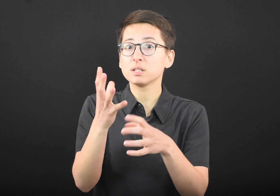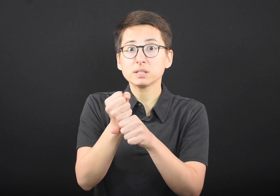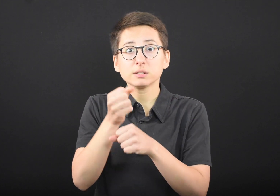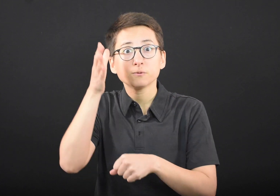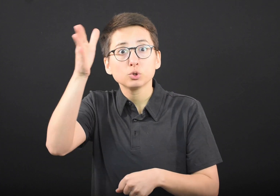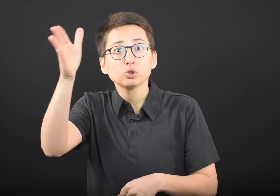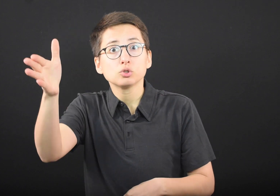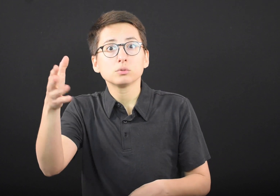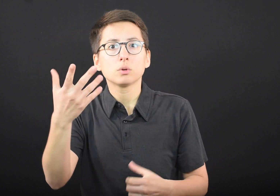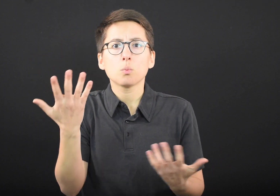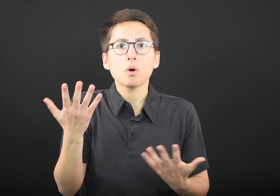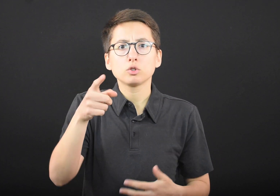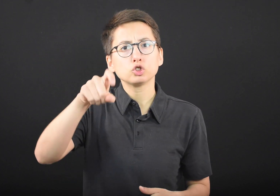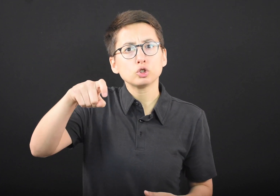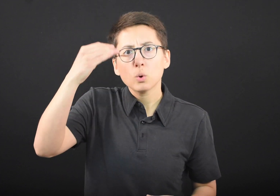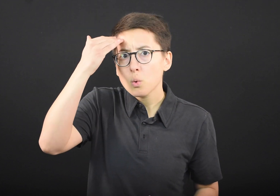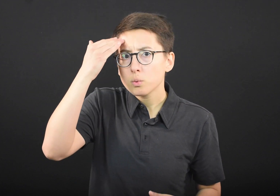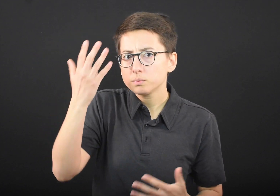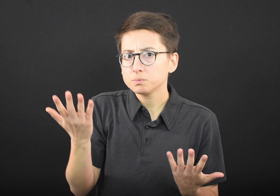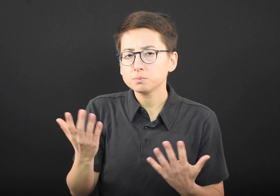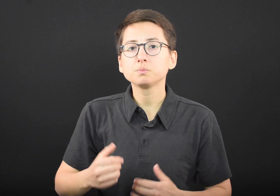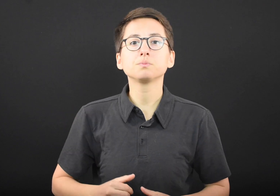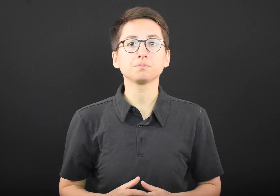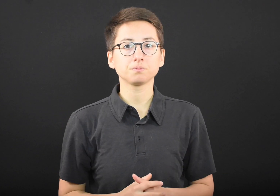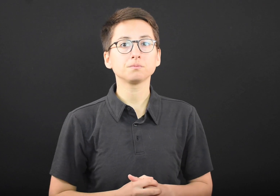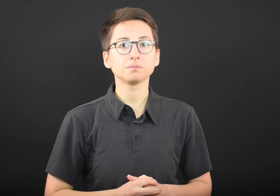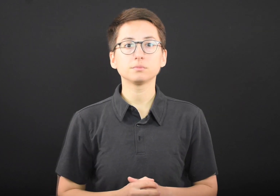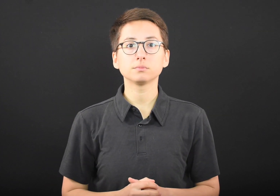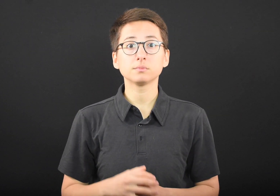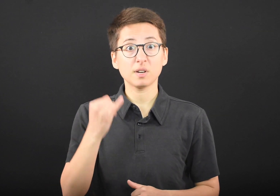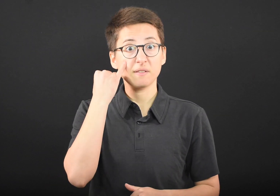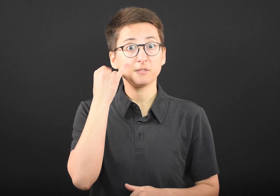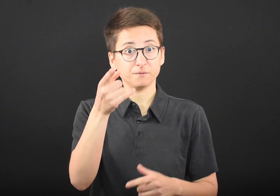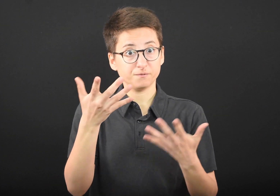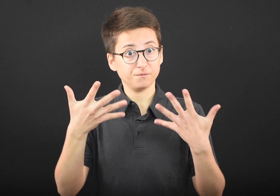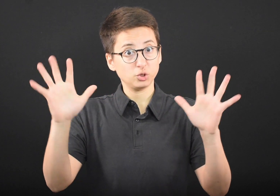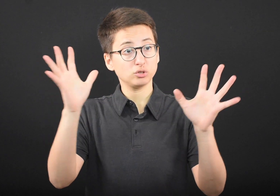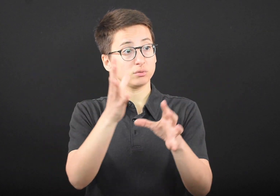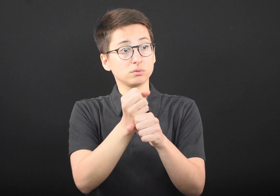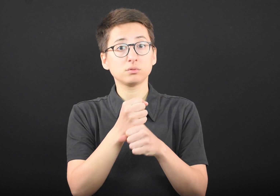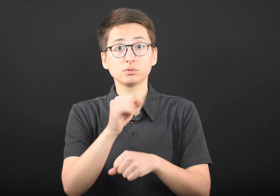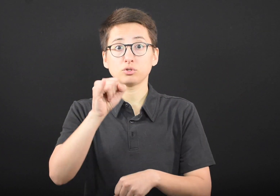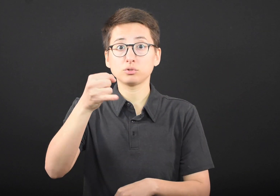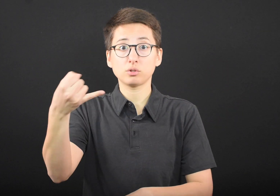or want to in the future? ● If you received the Johnson & Johnson